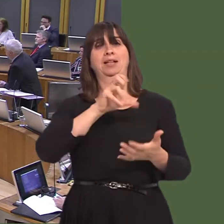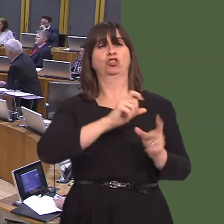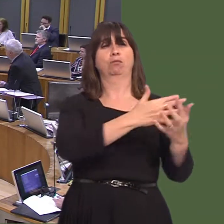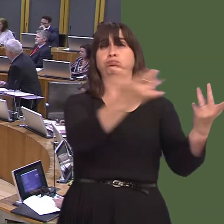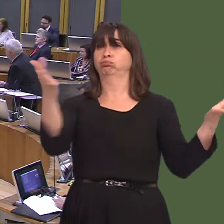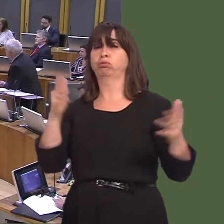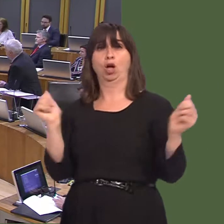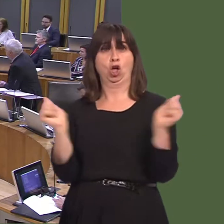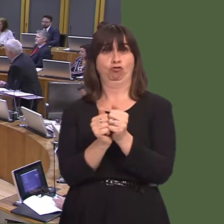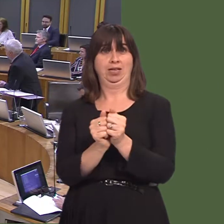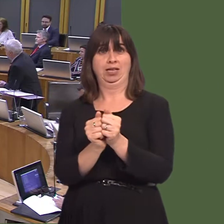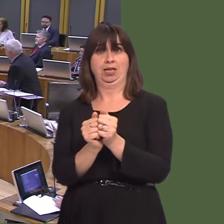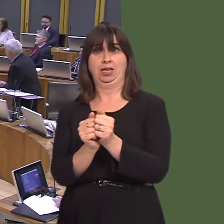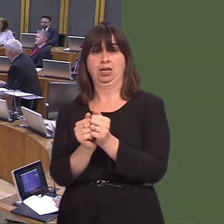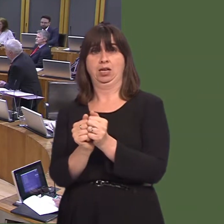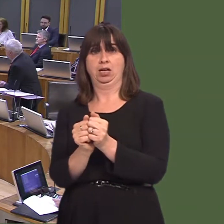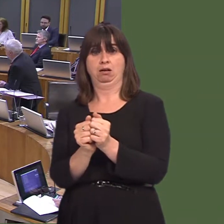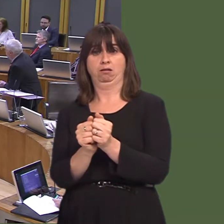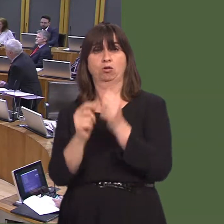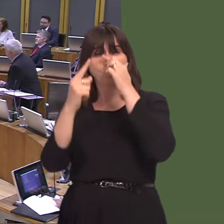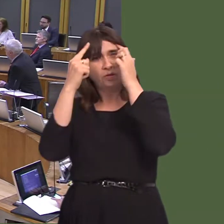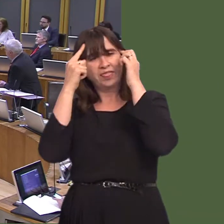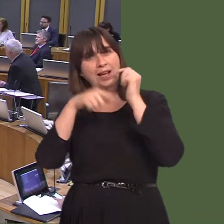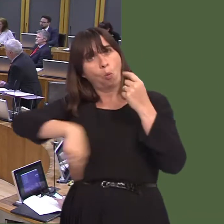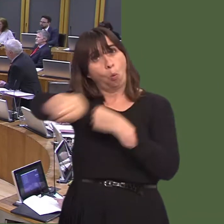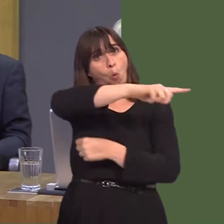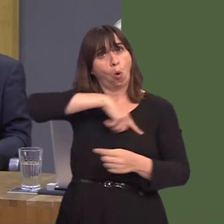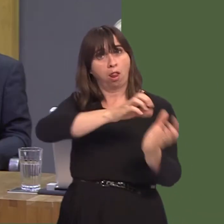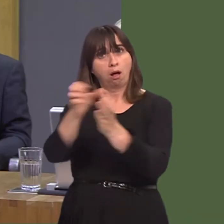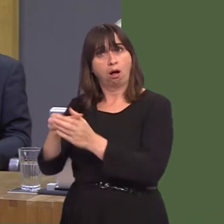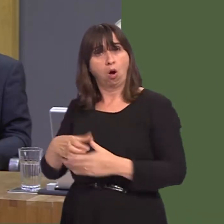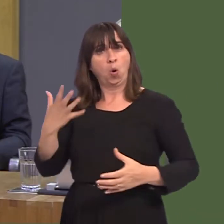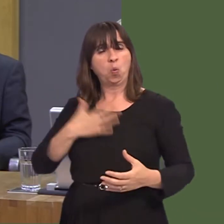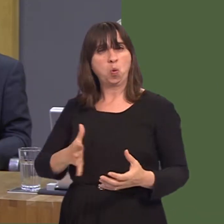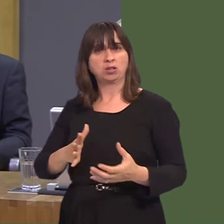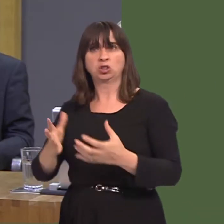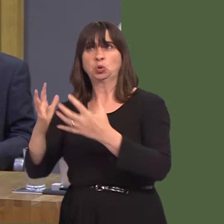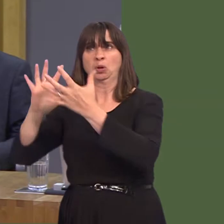Do you think all of these are divisive nationalists, seeking to undermine the social union?